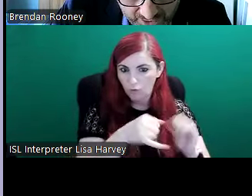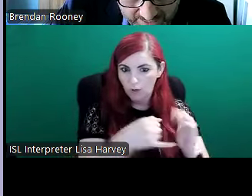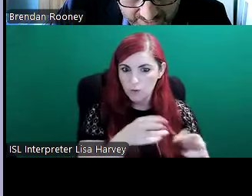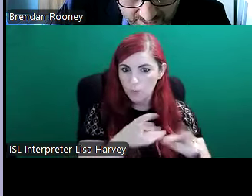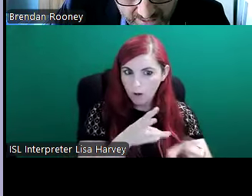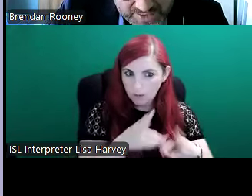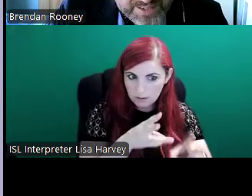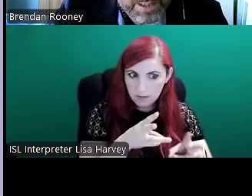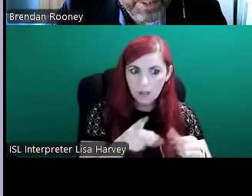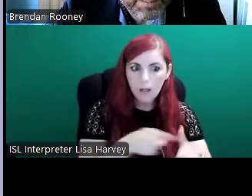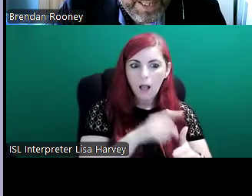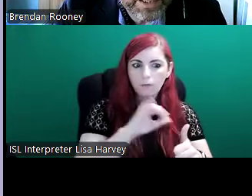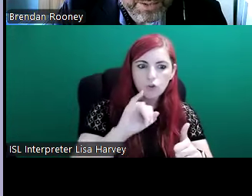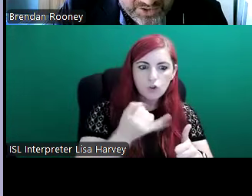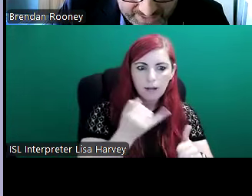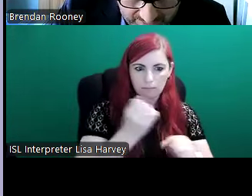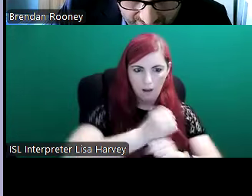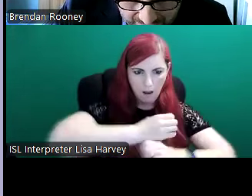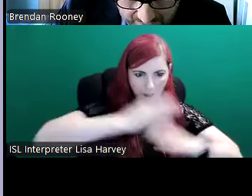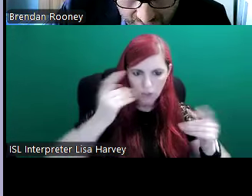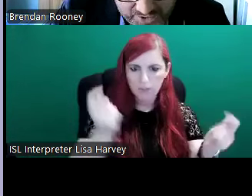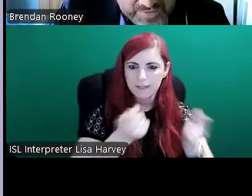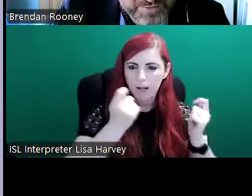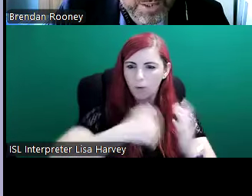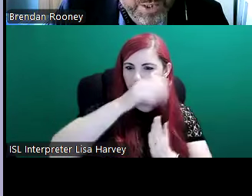Jellett'slarge and celebrated painting that you see on the left, homage to Fra